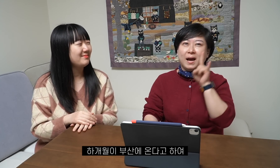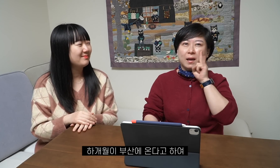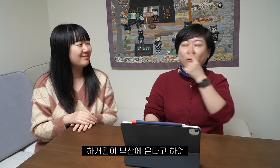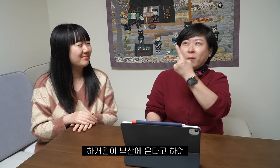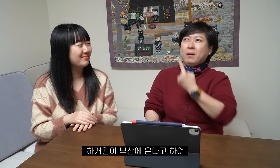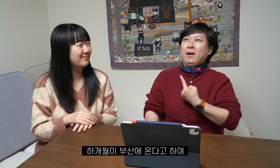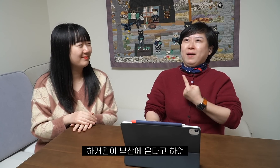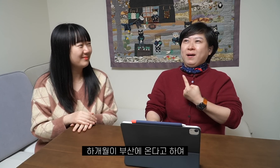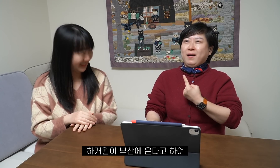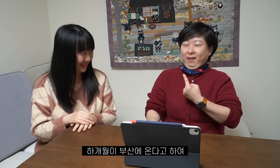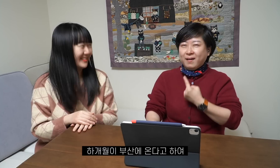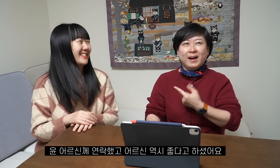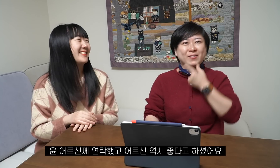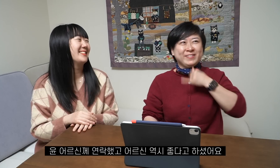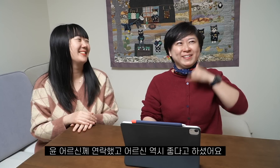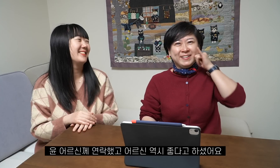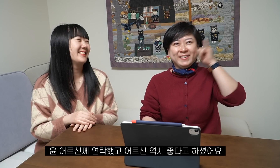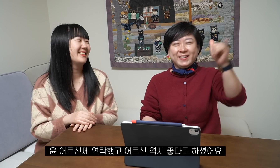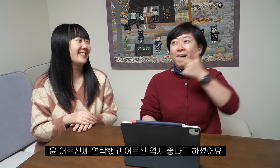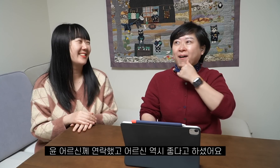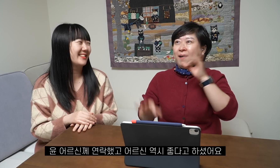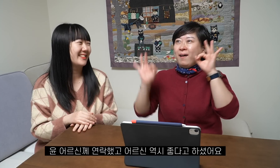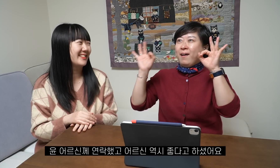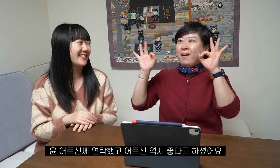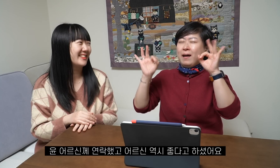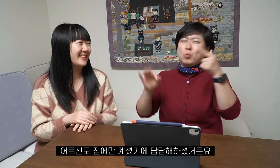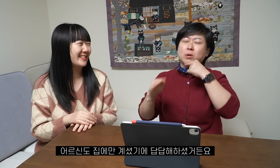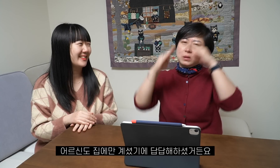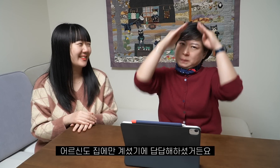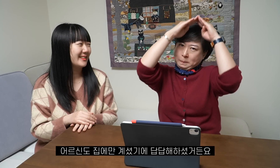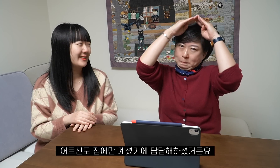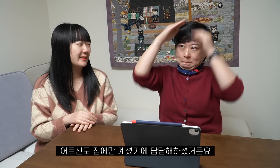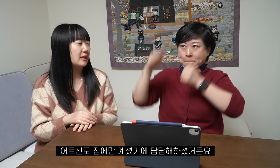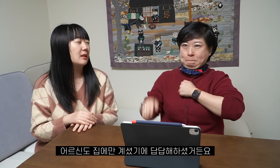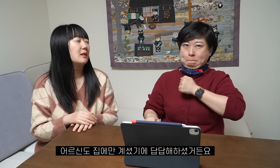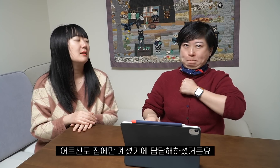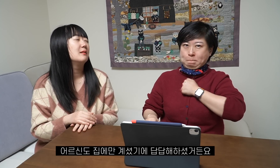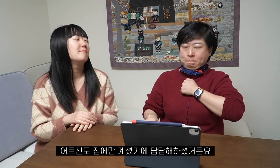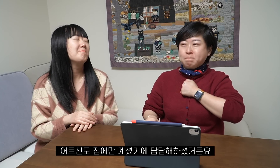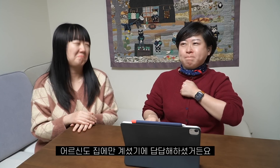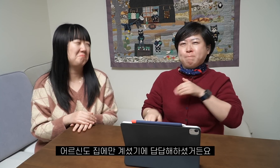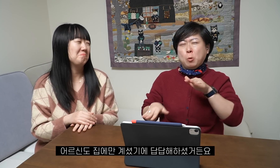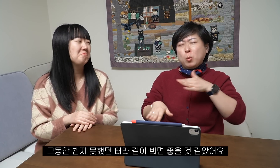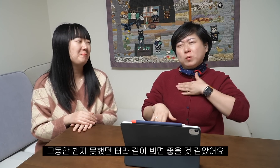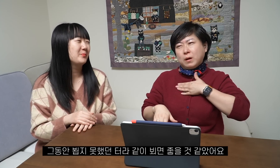Hamonthly said that he was coming to Busan, so I contacted Senior Yoon, and he said he liked it too. He was frustrated because the elderly were alone at home.